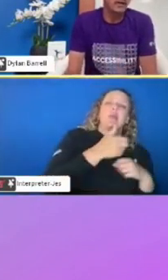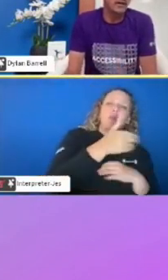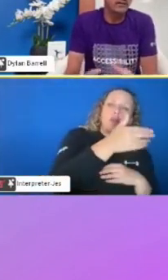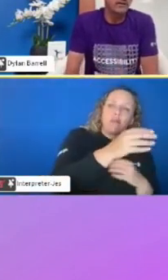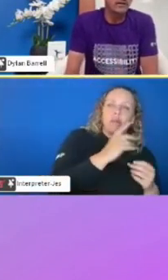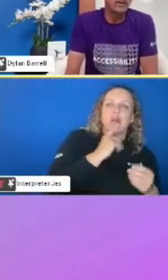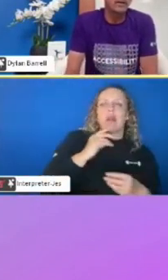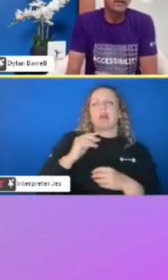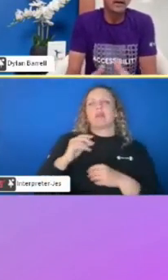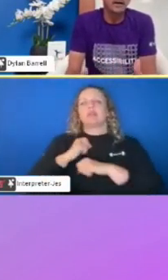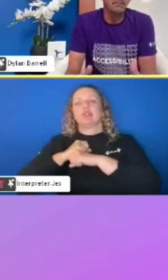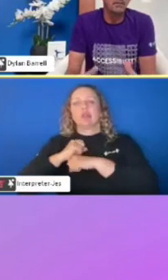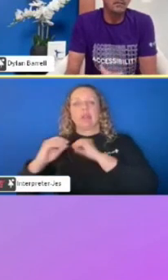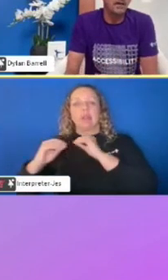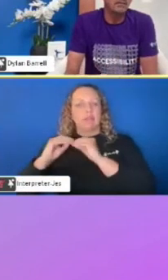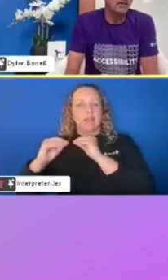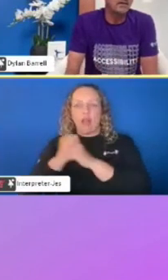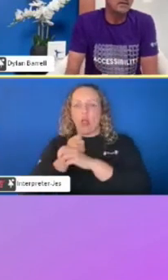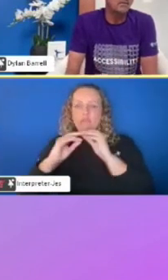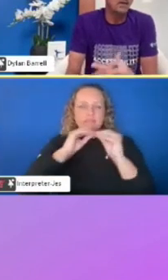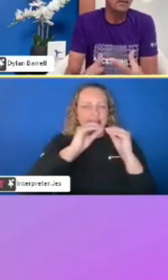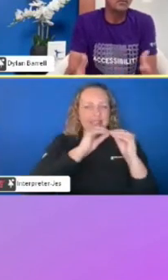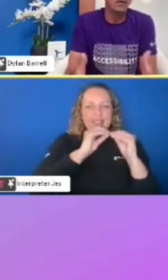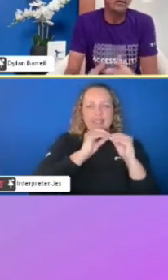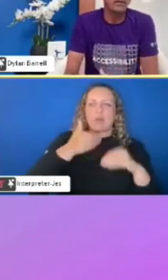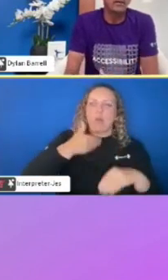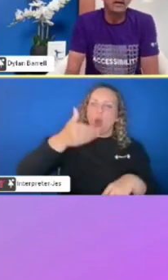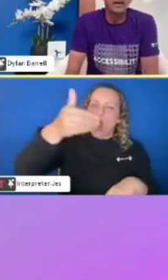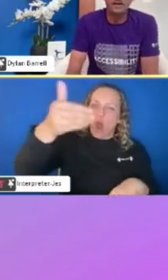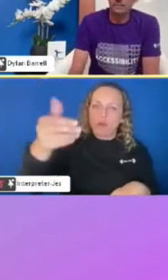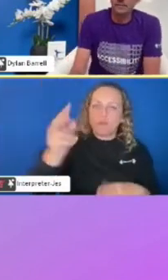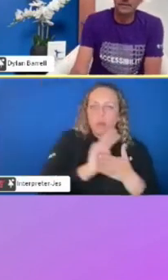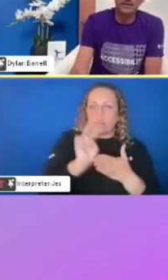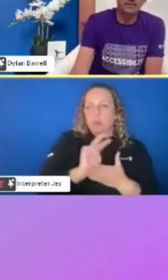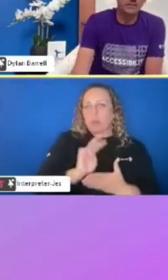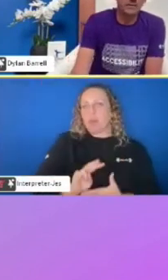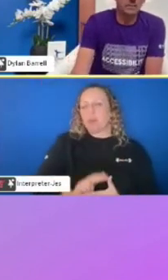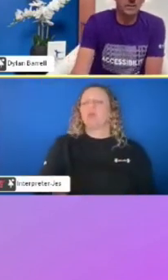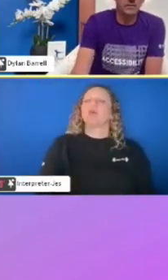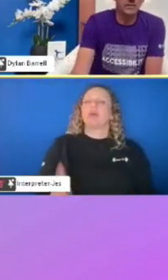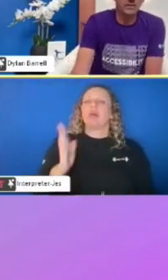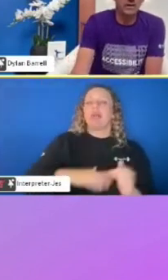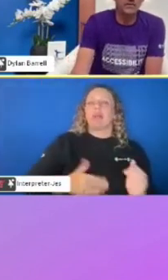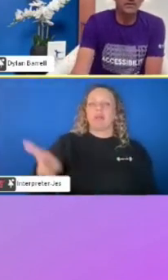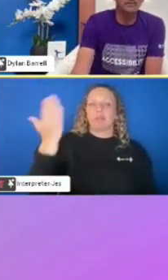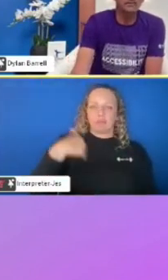or other fixes are bug fixes much more often than we used to do last year.